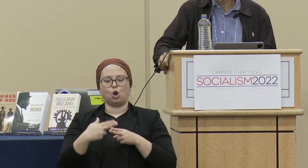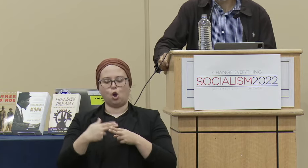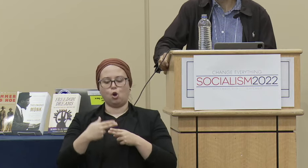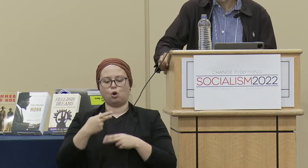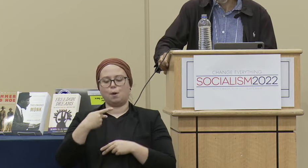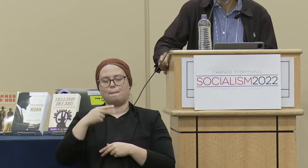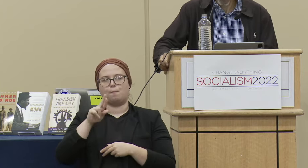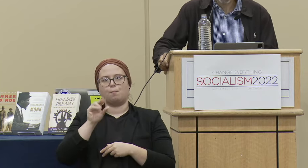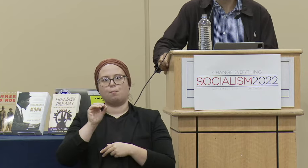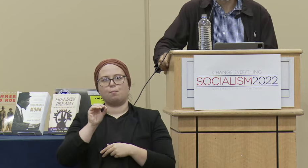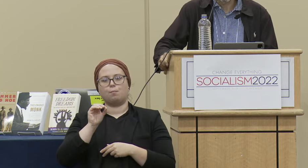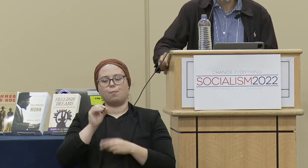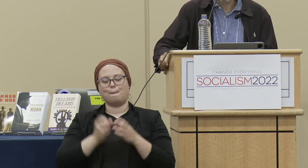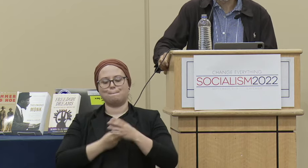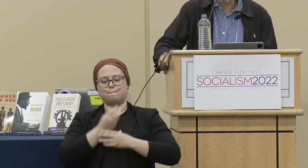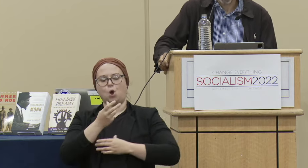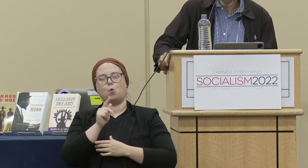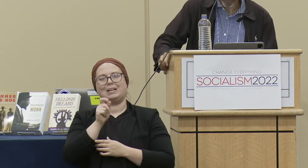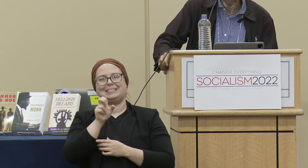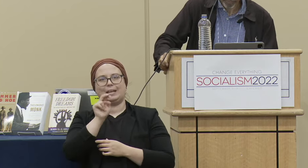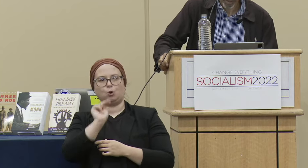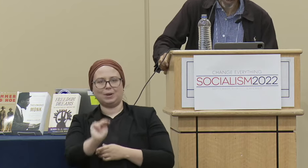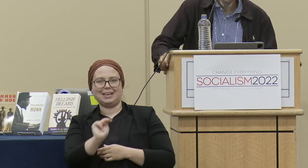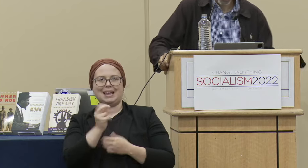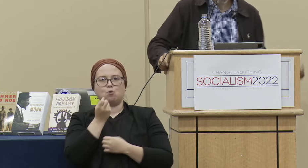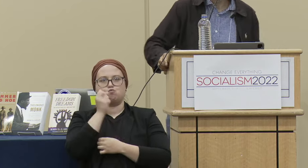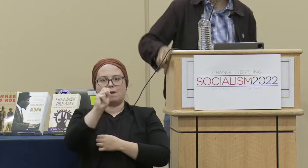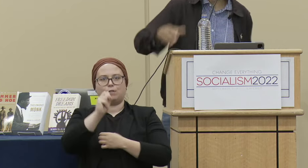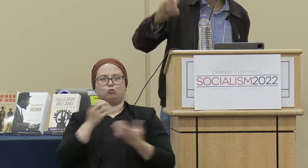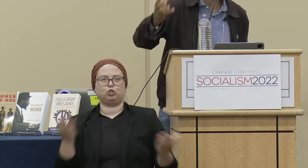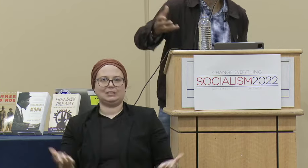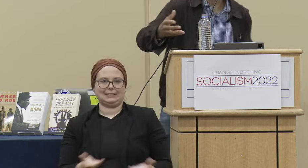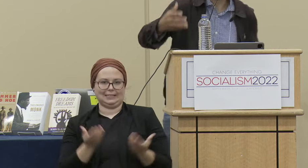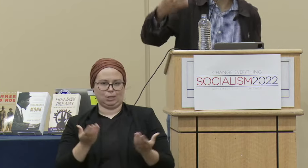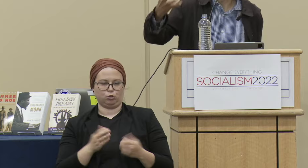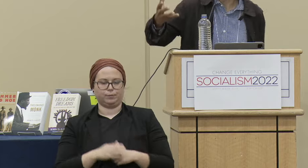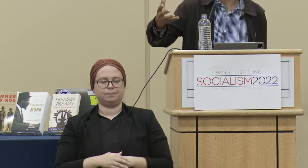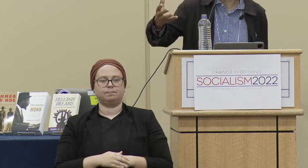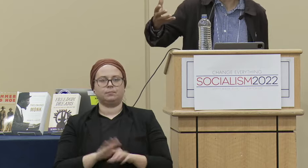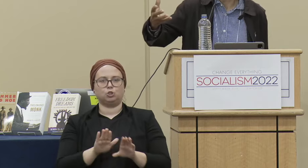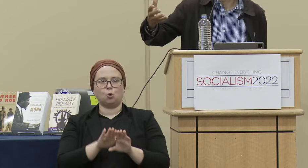the section that comes after that